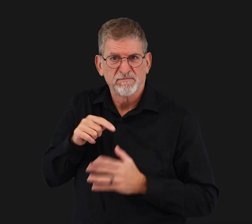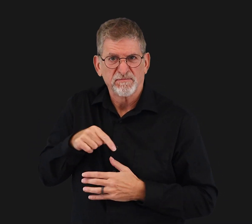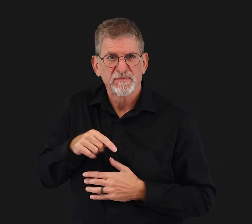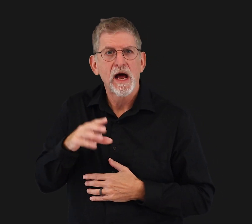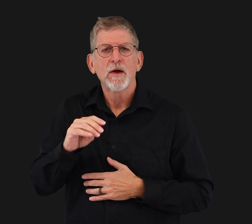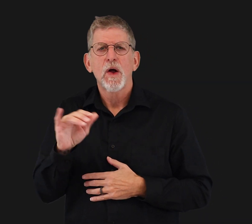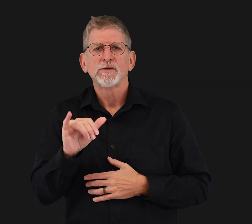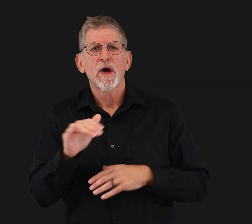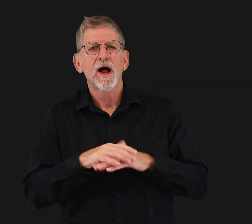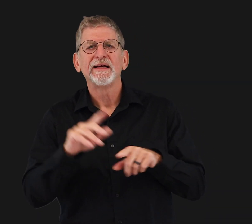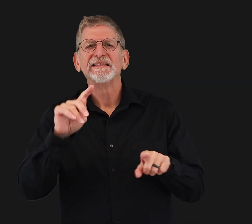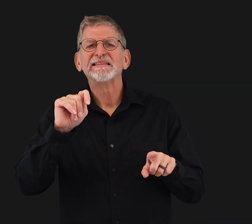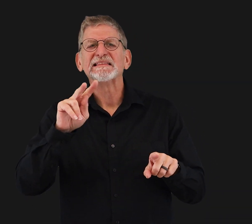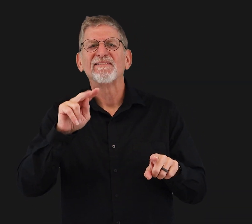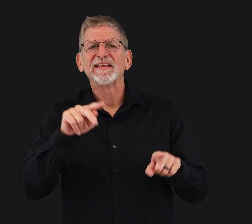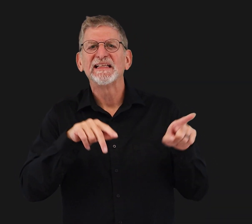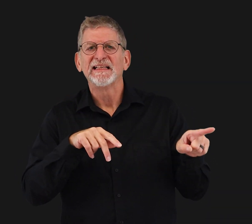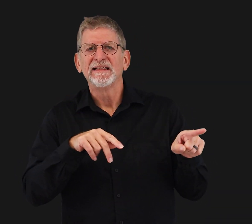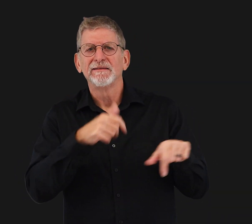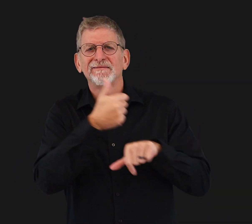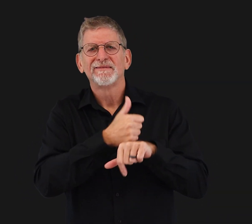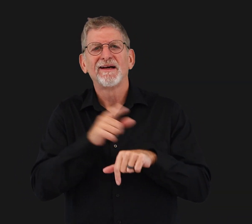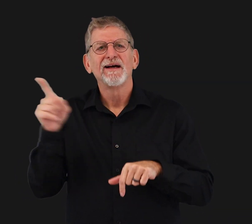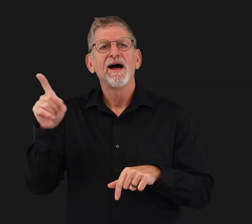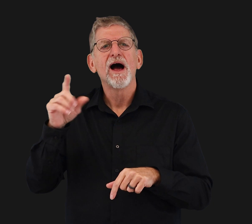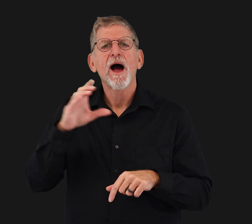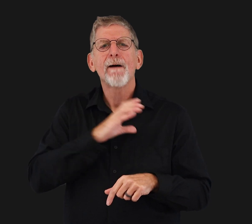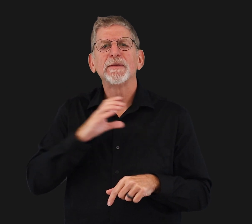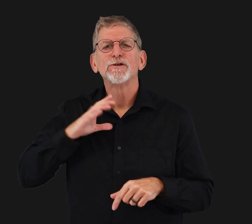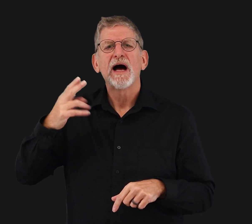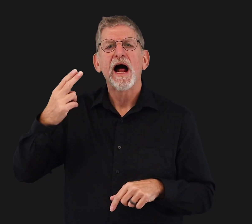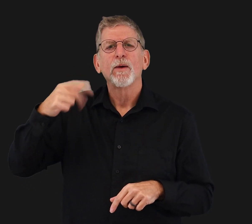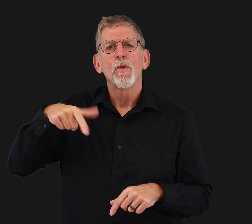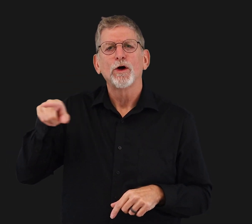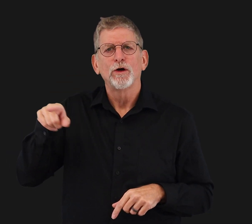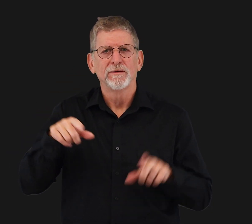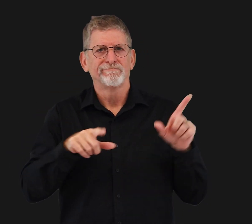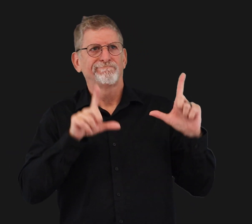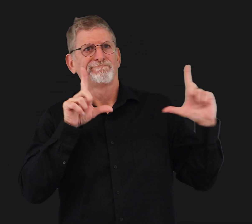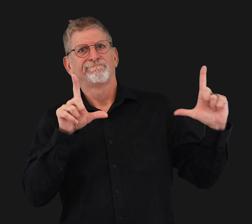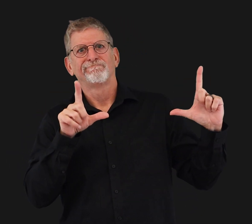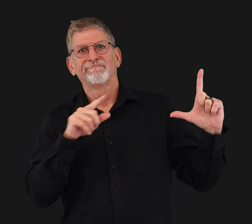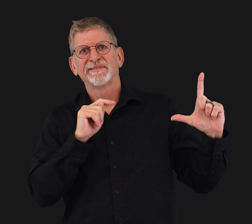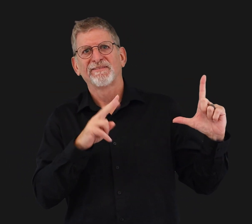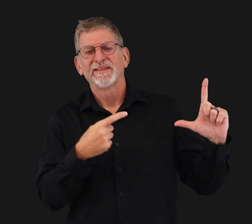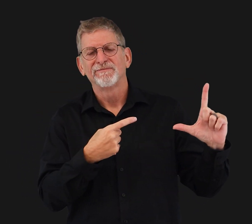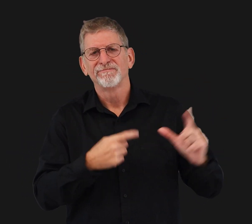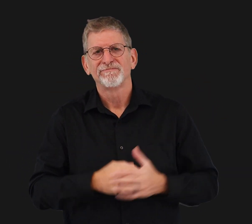as well as on the TVs located at Commission headquarters.